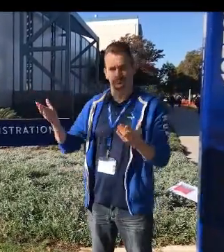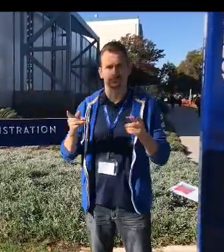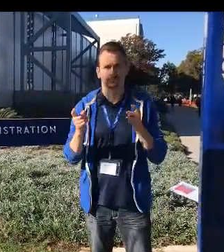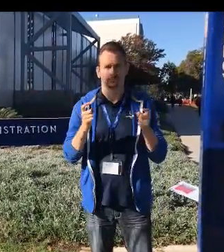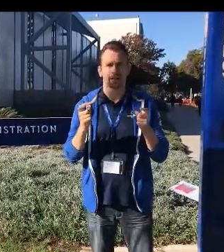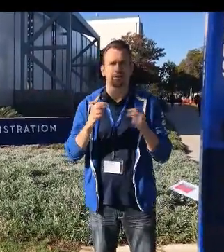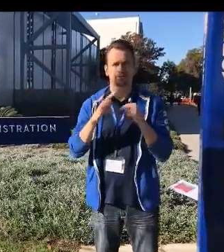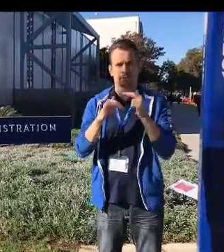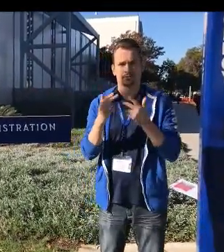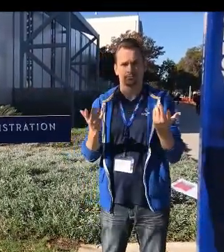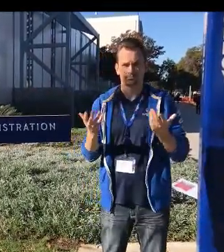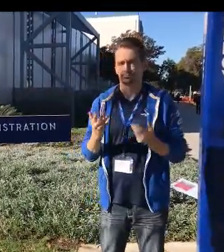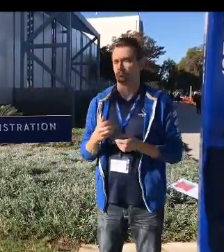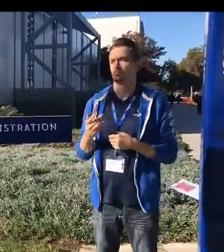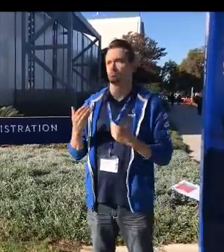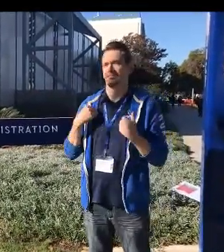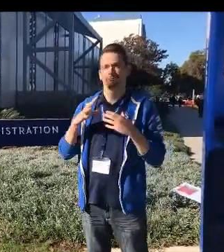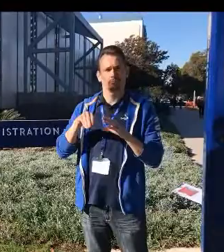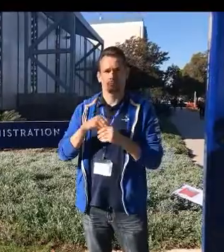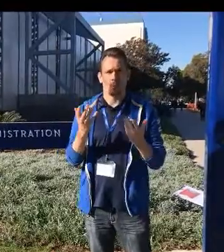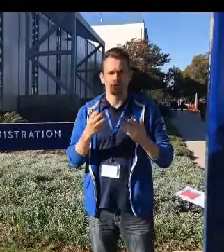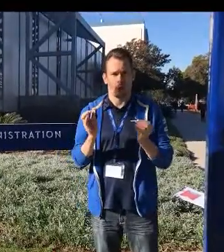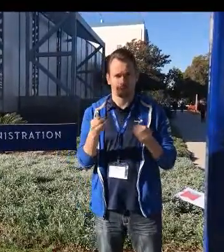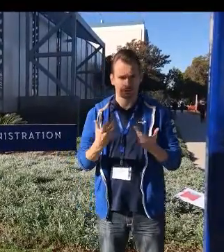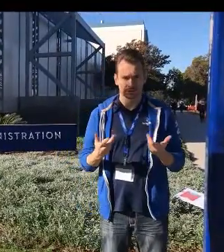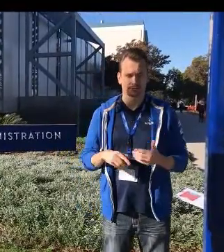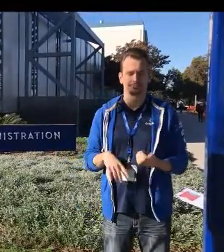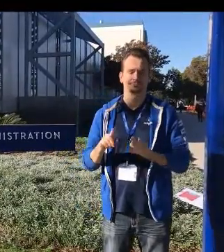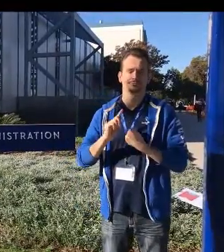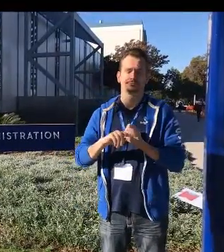This is the Administration building. What offices and services do they offer?